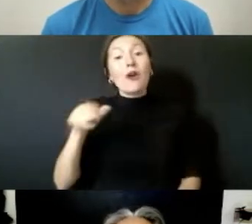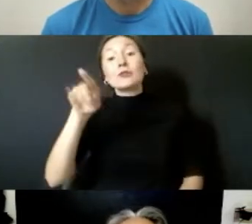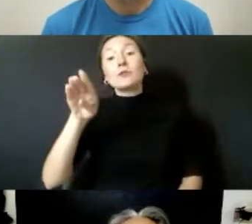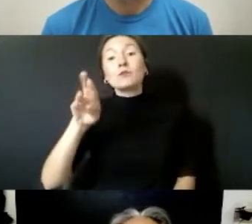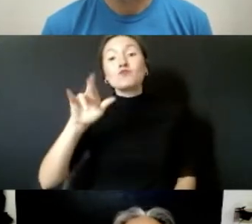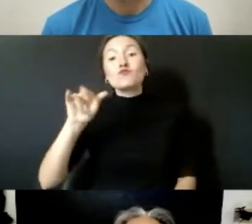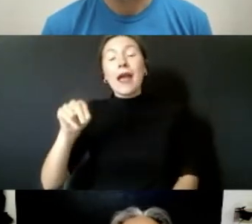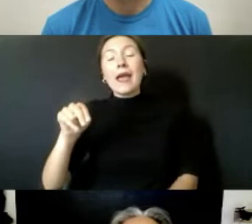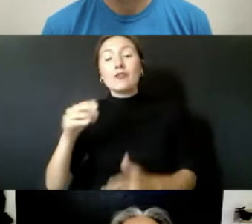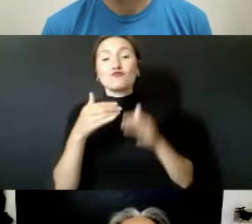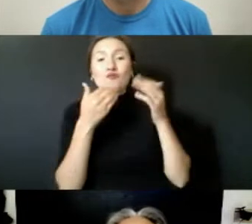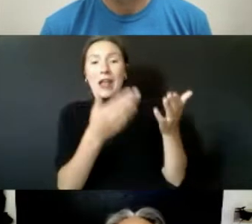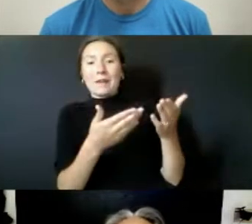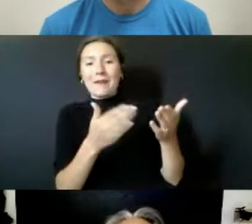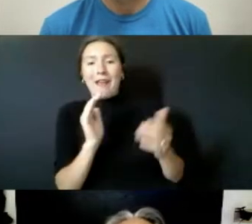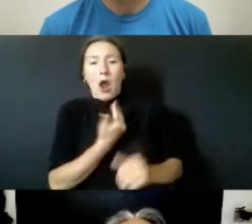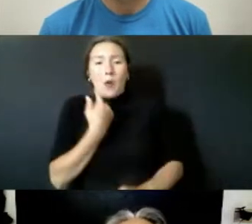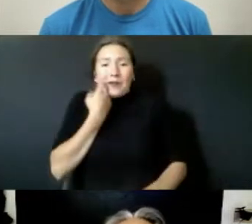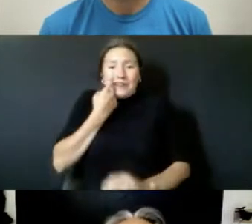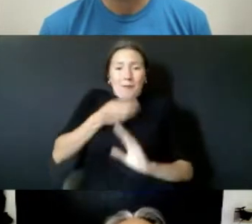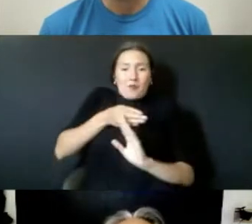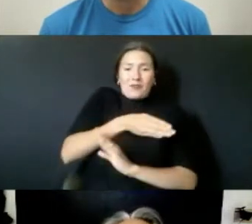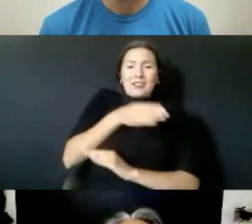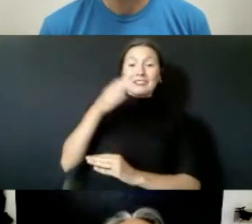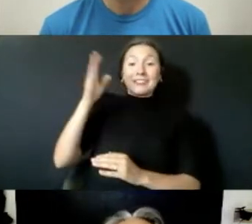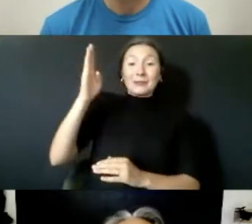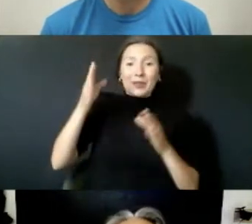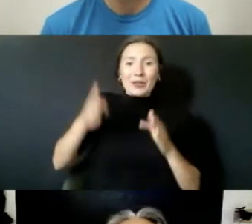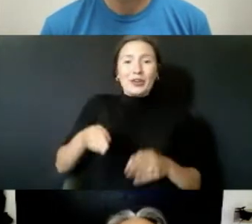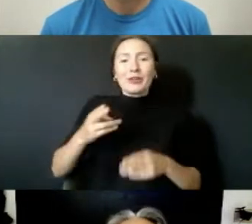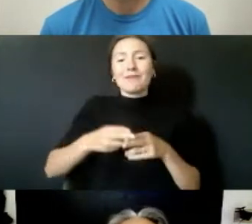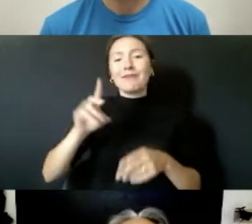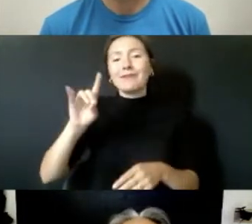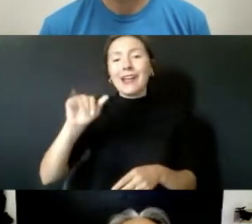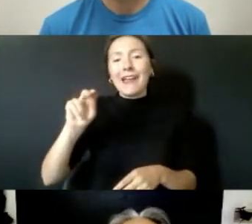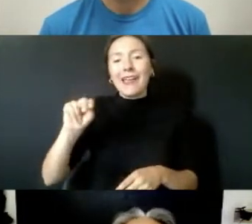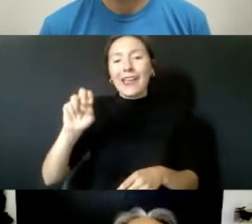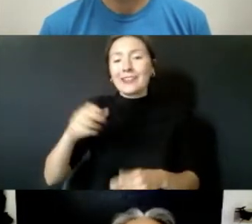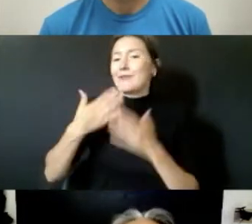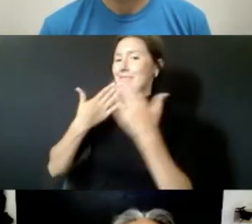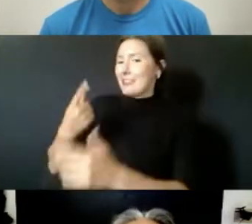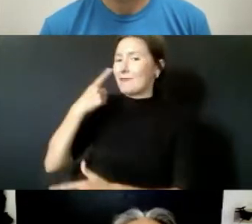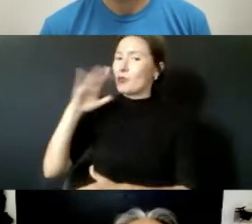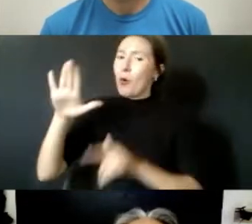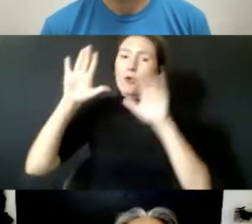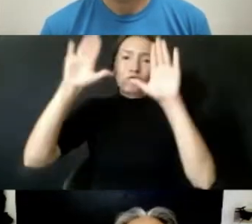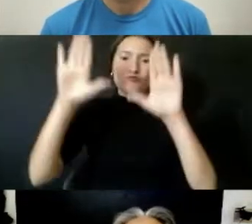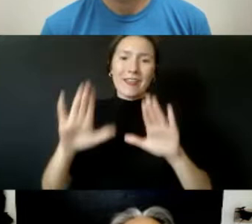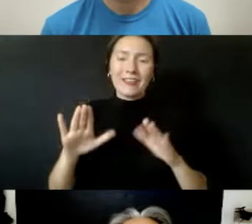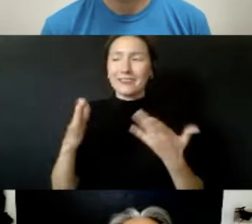elkins um to to the program so thanks for that brian and with that i will hide myself and let